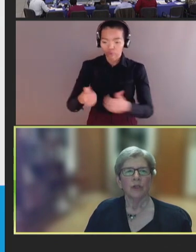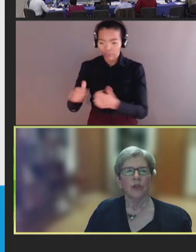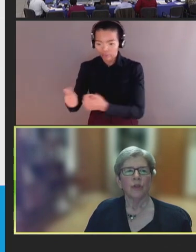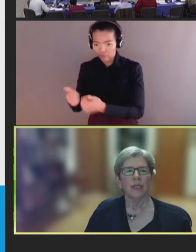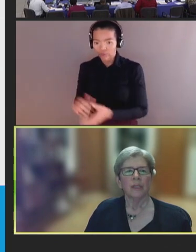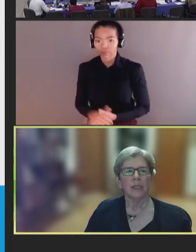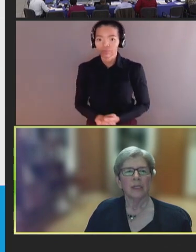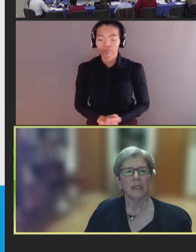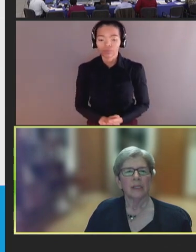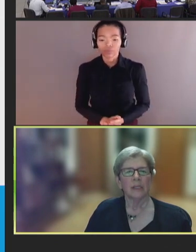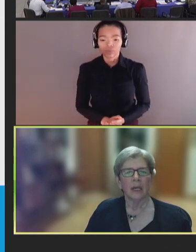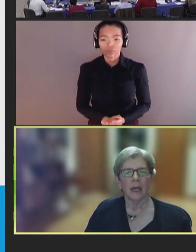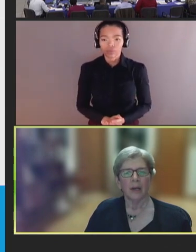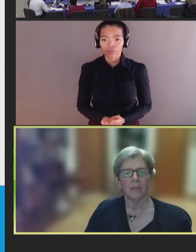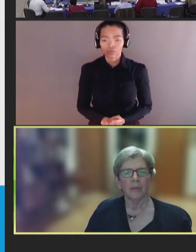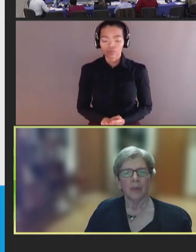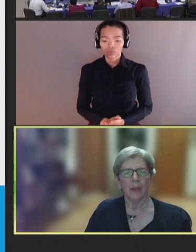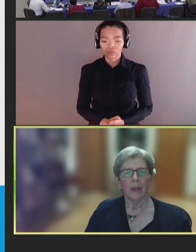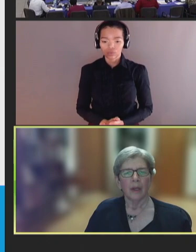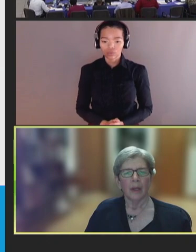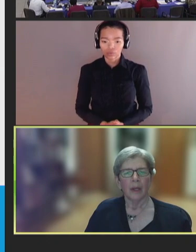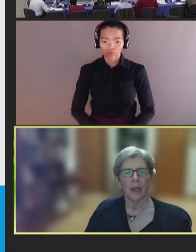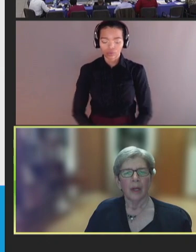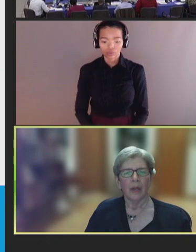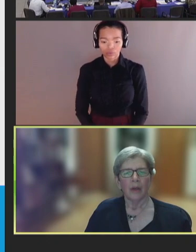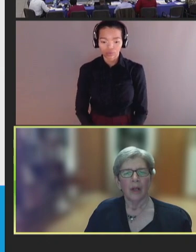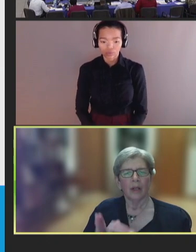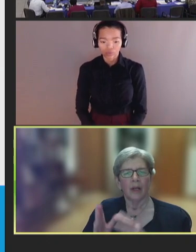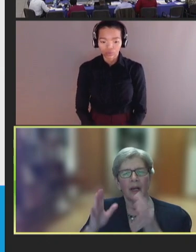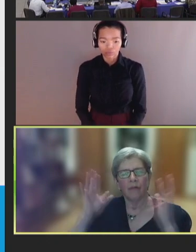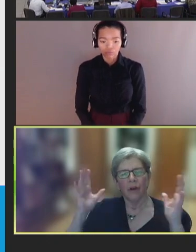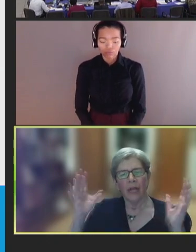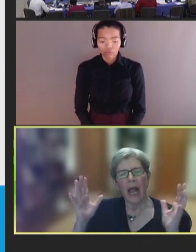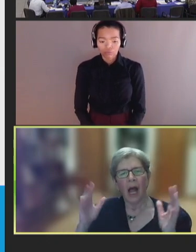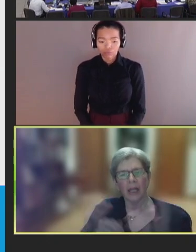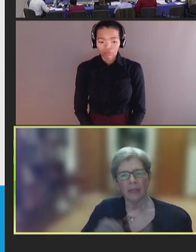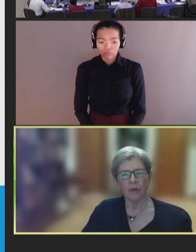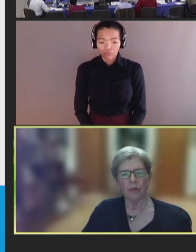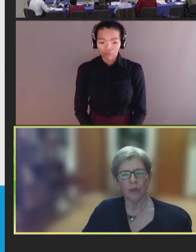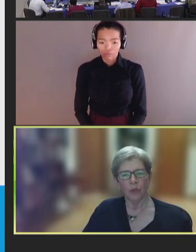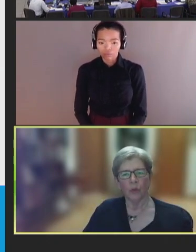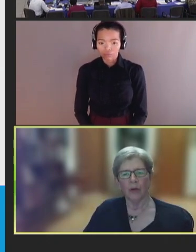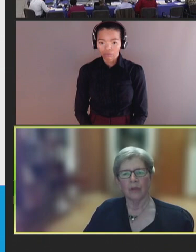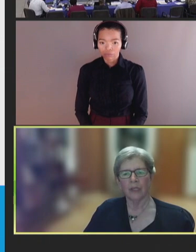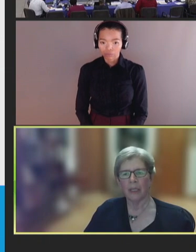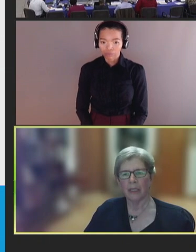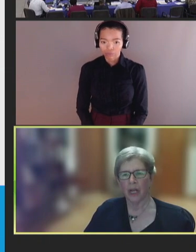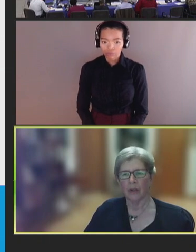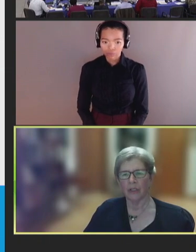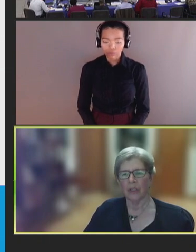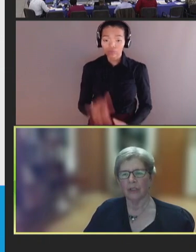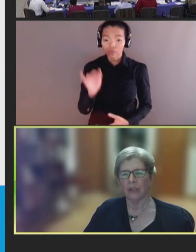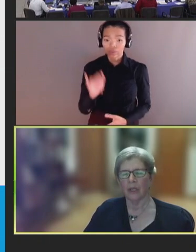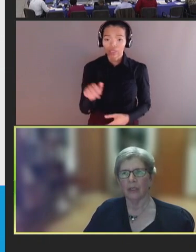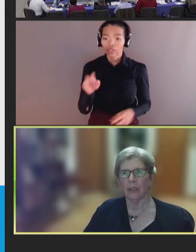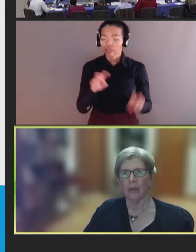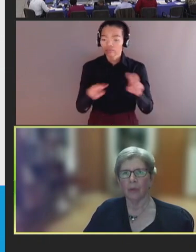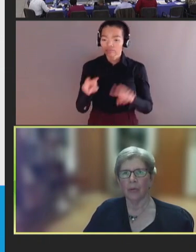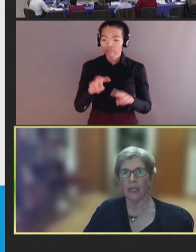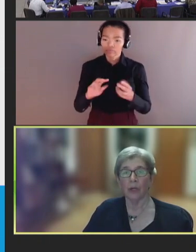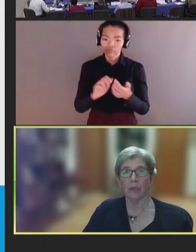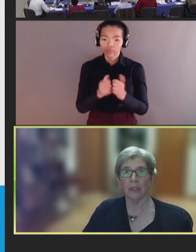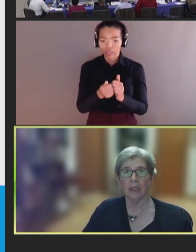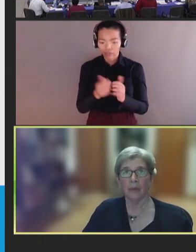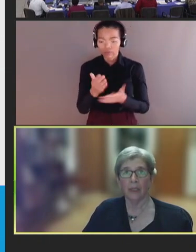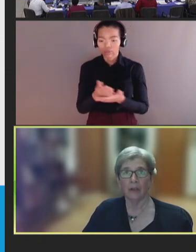So, this is a very high-level view of some of the challenges that the WHO Accelerator